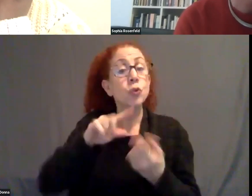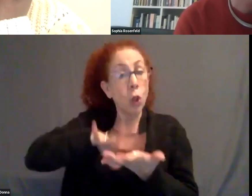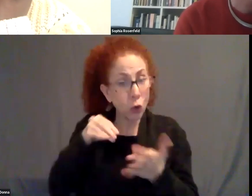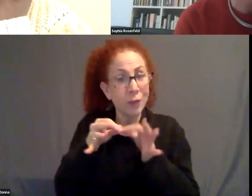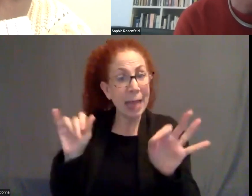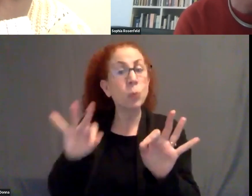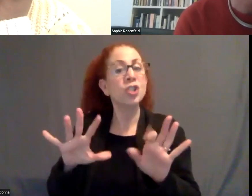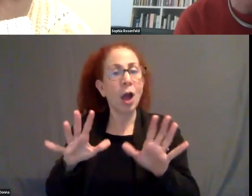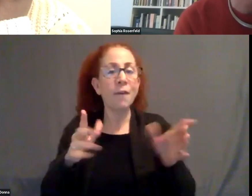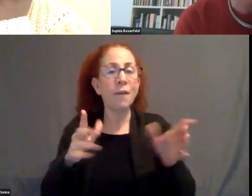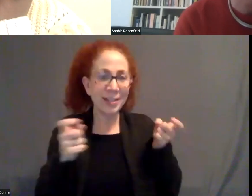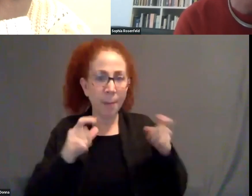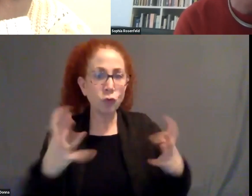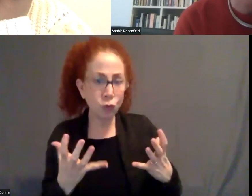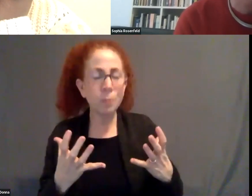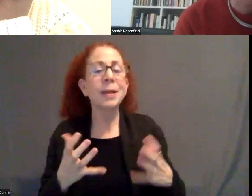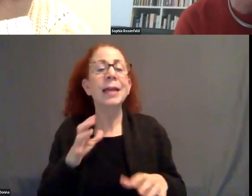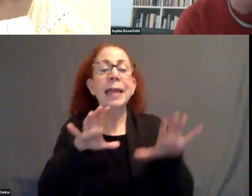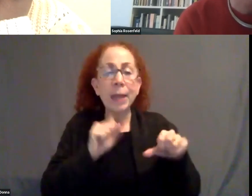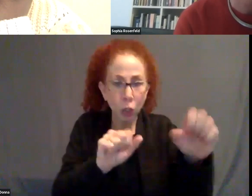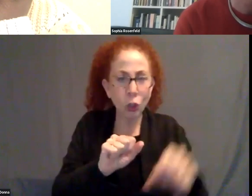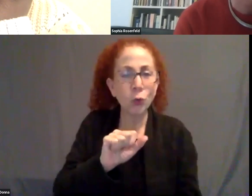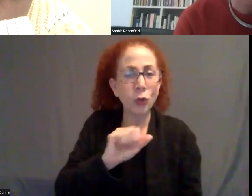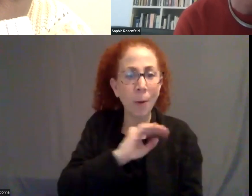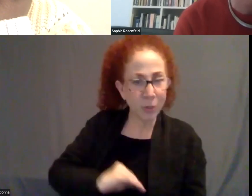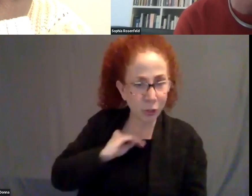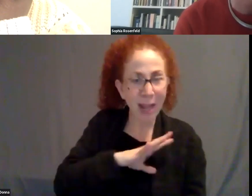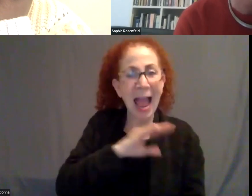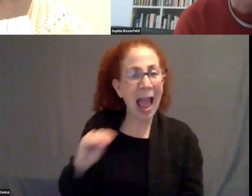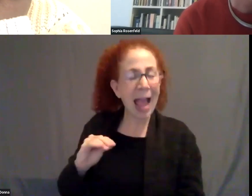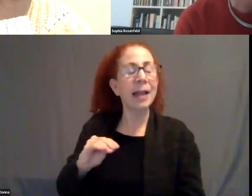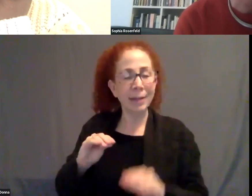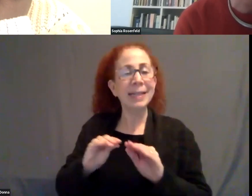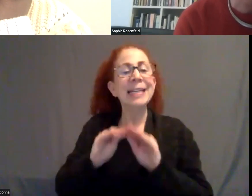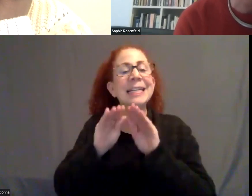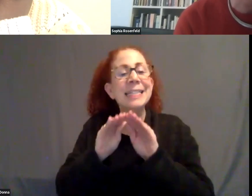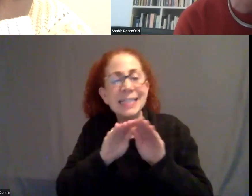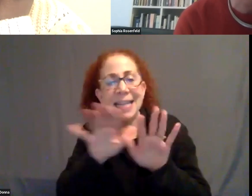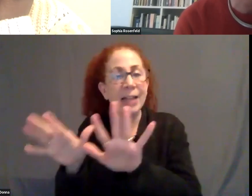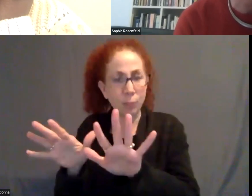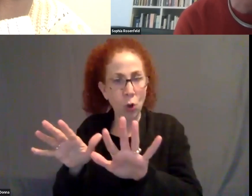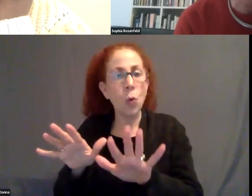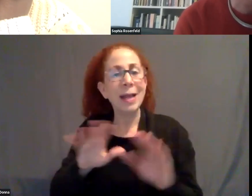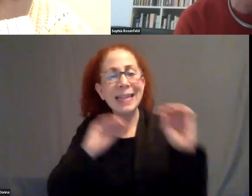both in colonial missionary settings and in diaspora immigrant communities. What kind of agency does this give them